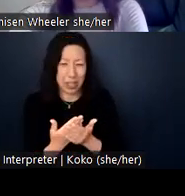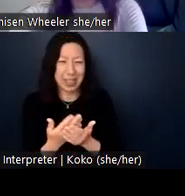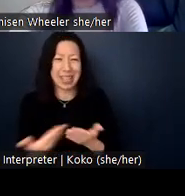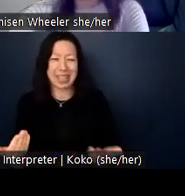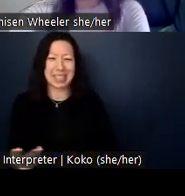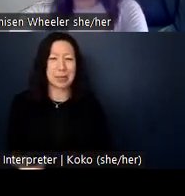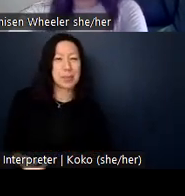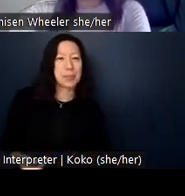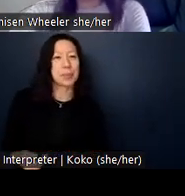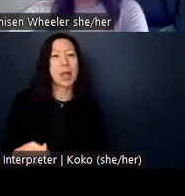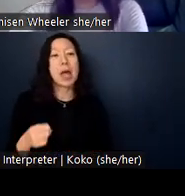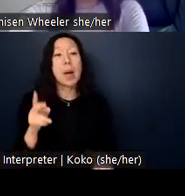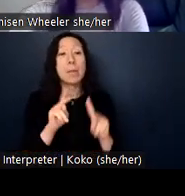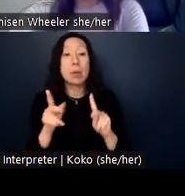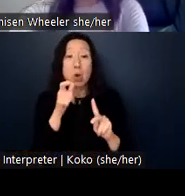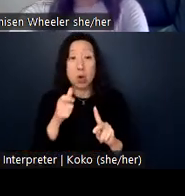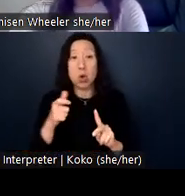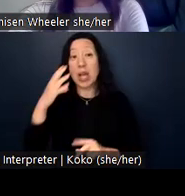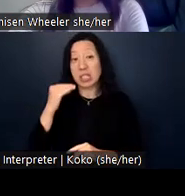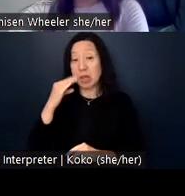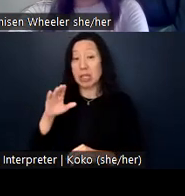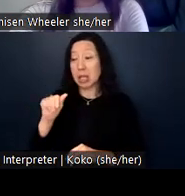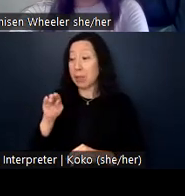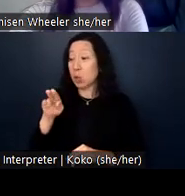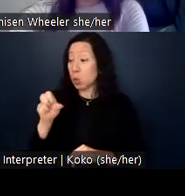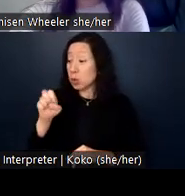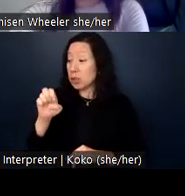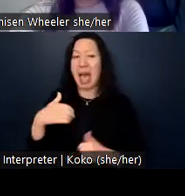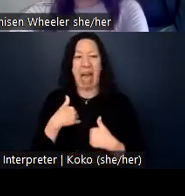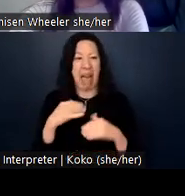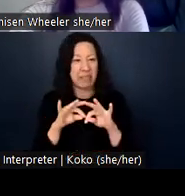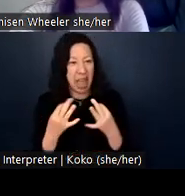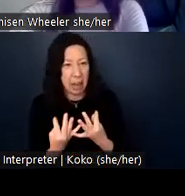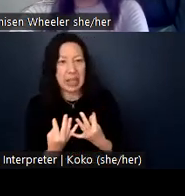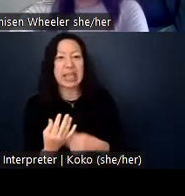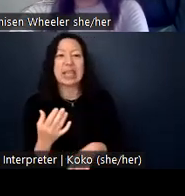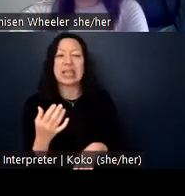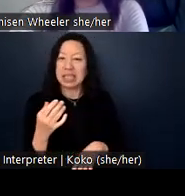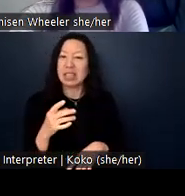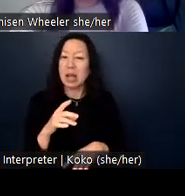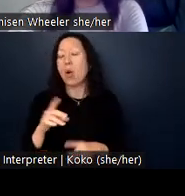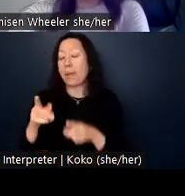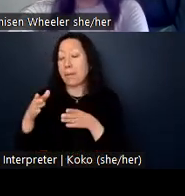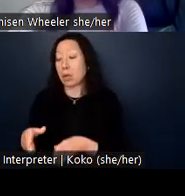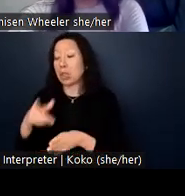family, bad friends. 13:28:58 They have Coworkers are people, too, who are capable of being held accountable for their actions as much as they might kind